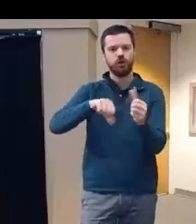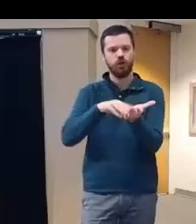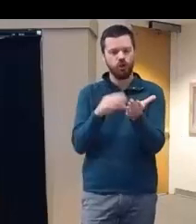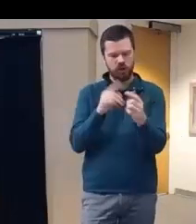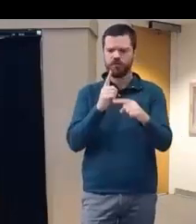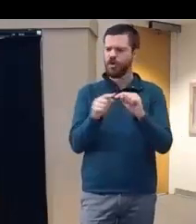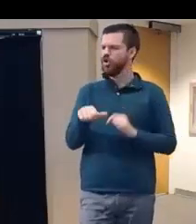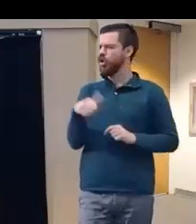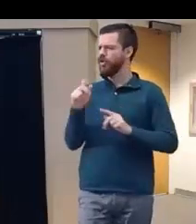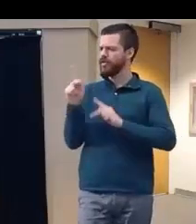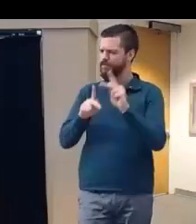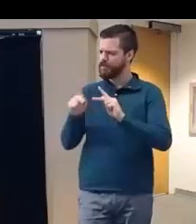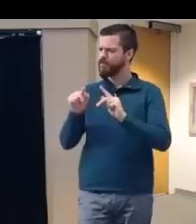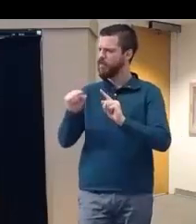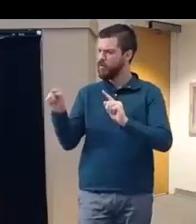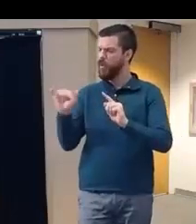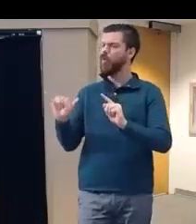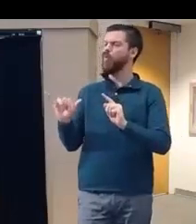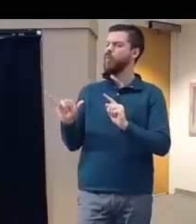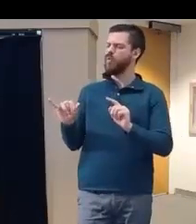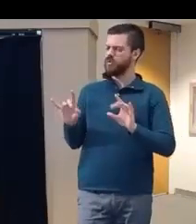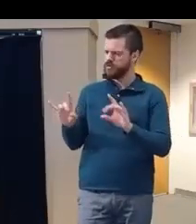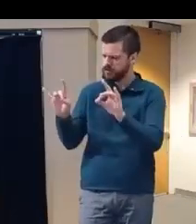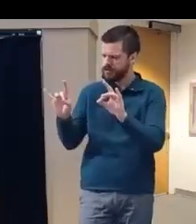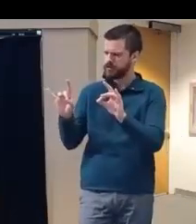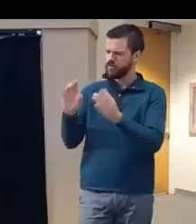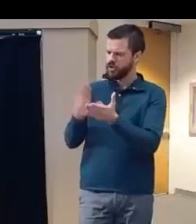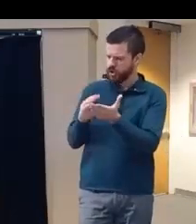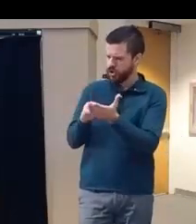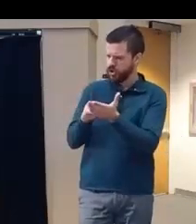people in our Healthcare teams are taking in making sense of and using the same information